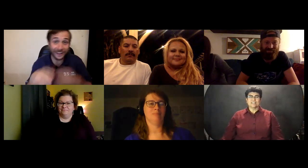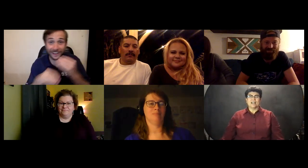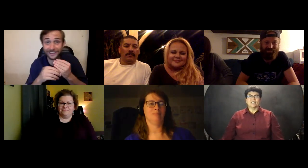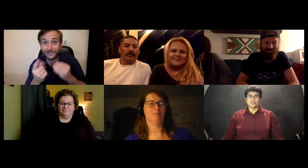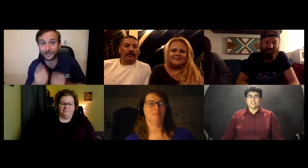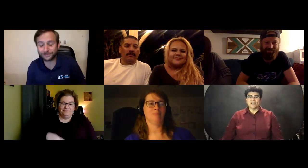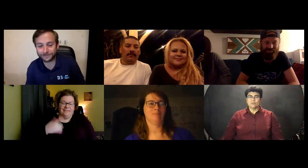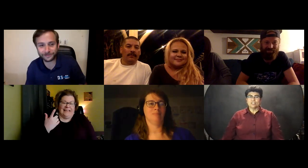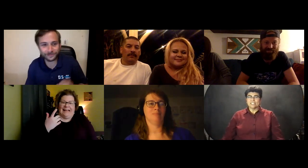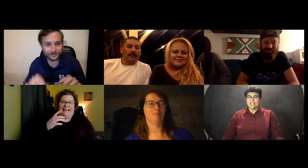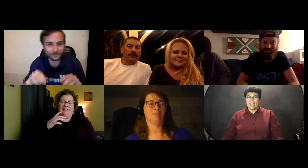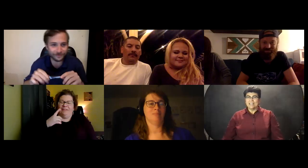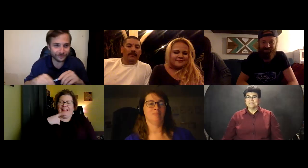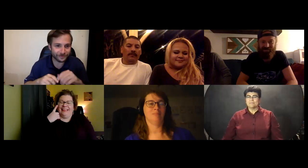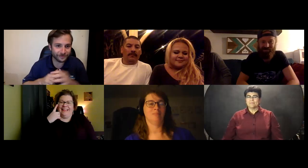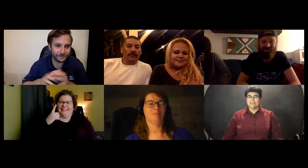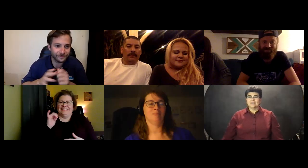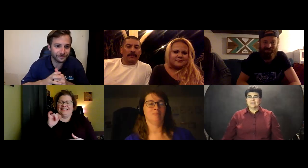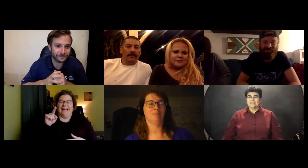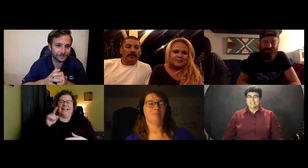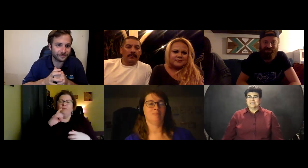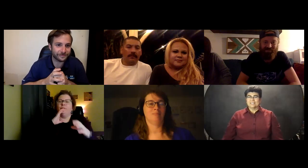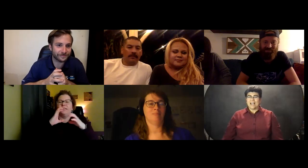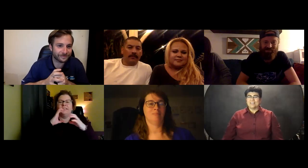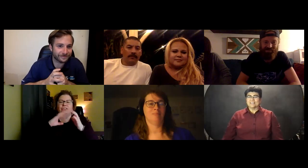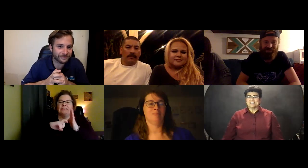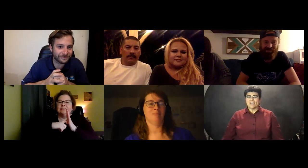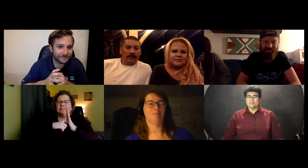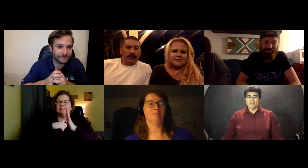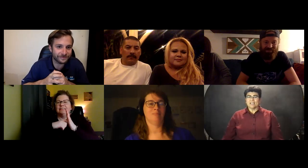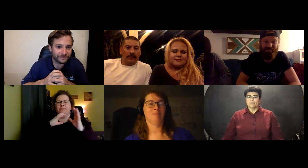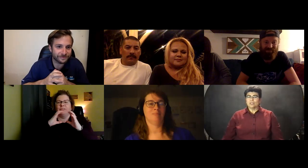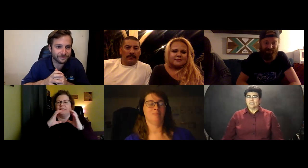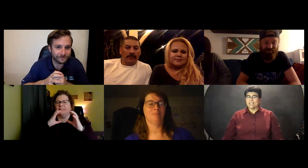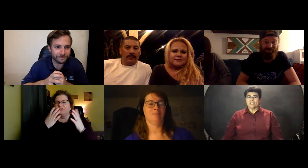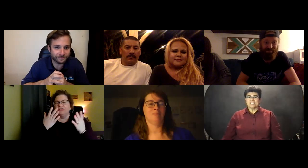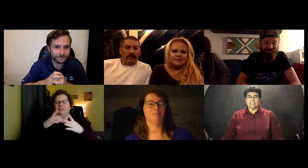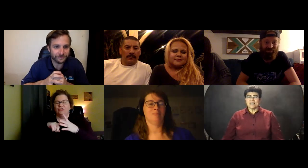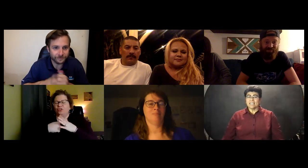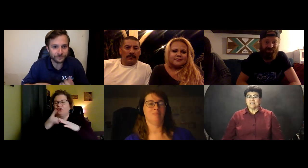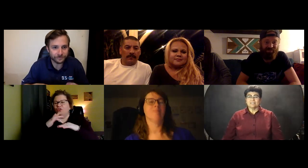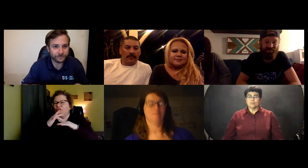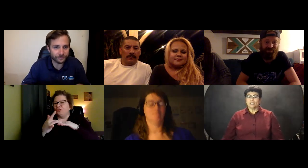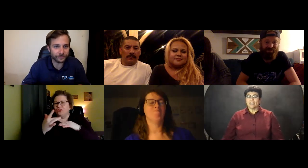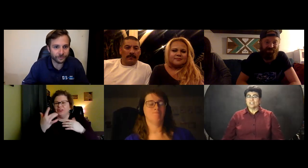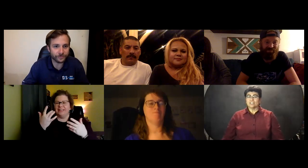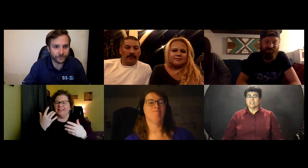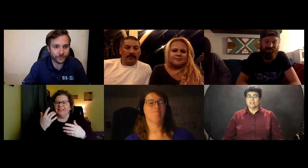uh teresa would you like to add i think the same thing communication is